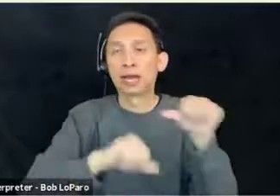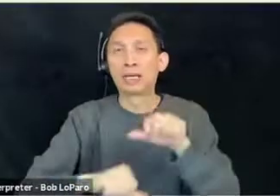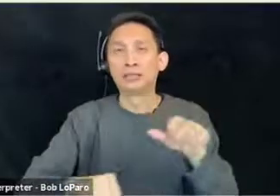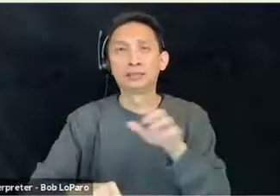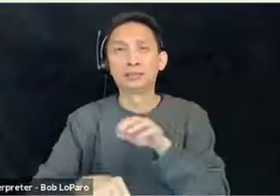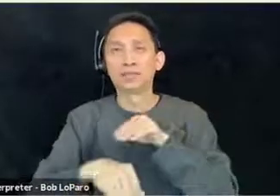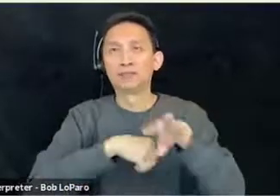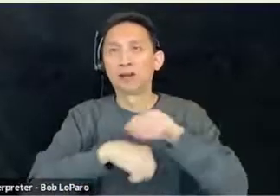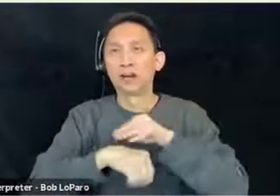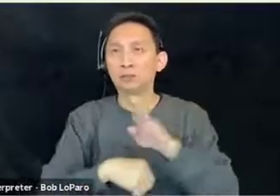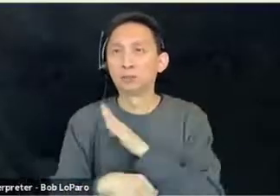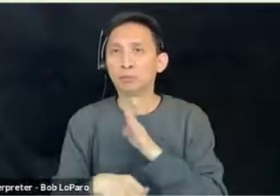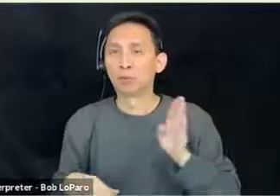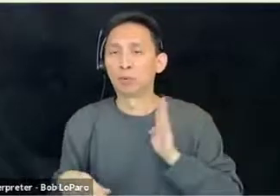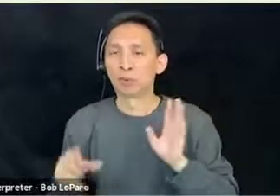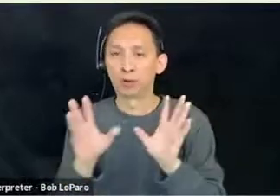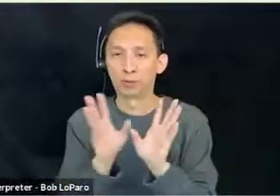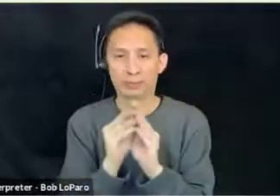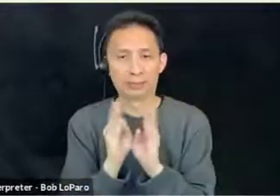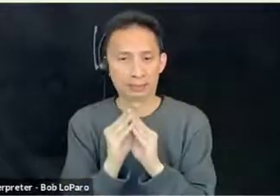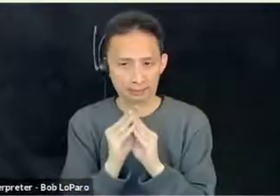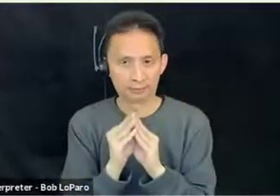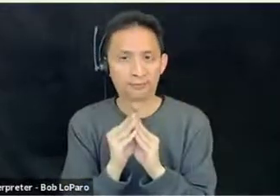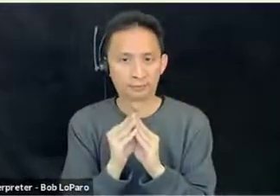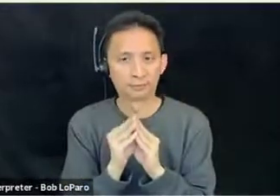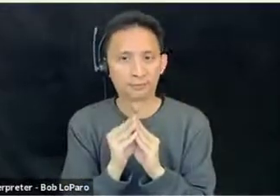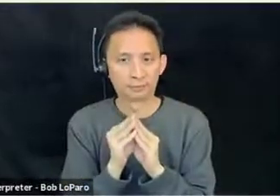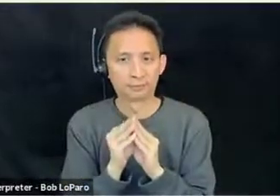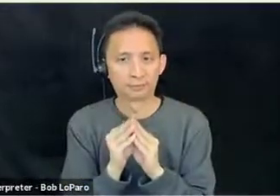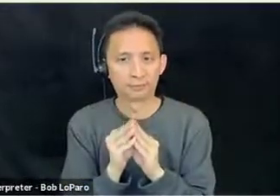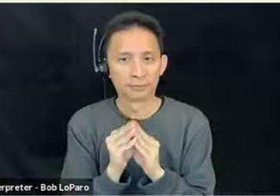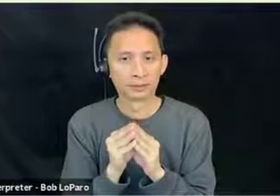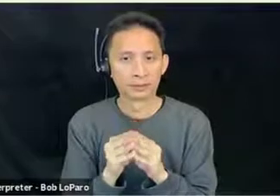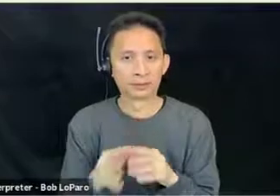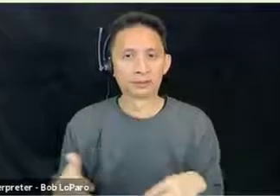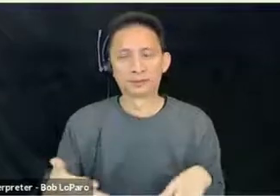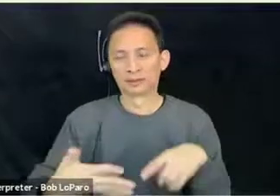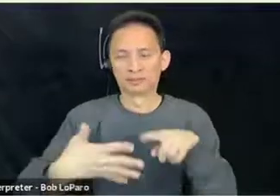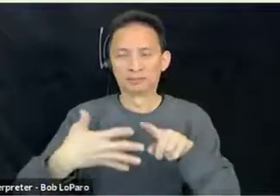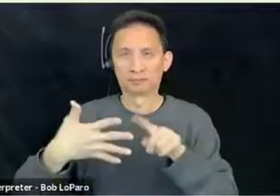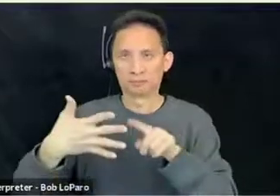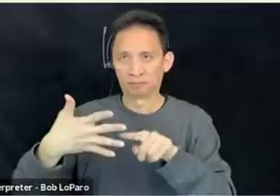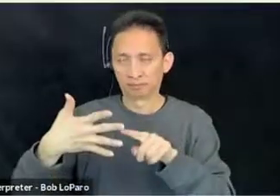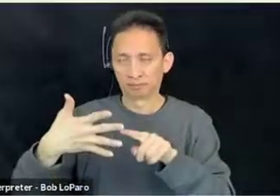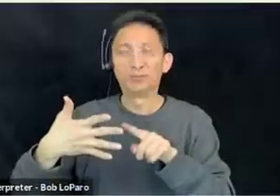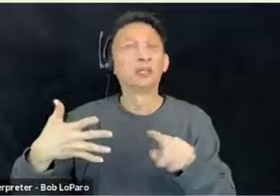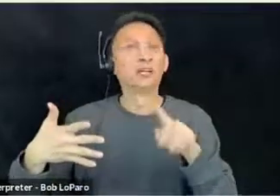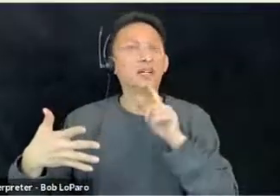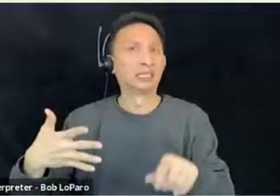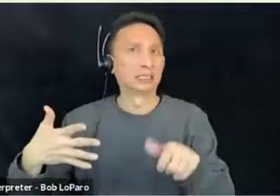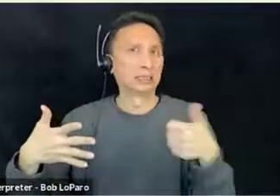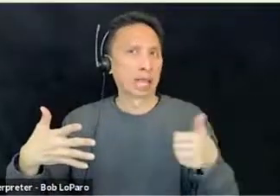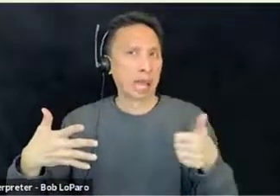for our scientific advisors. We have a group of 10 really dedicated scientists in the US,